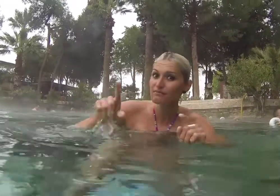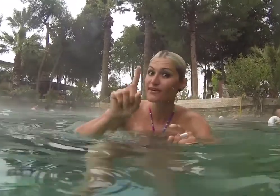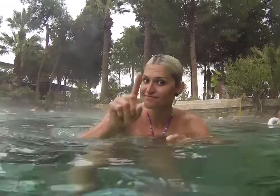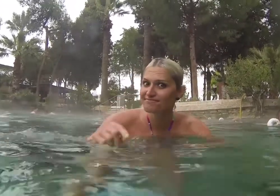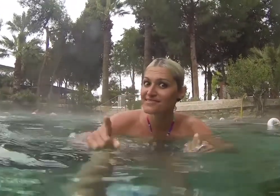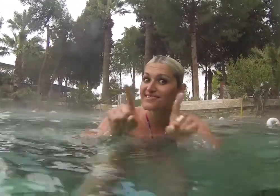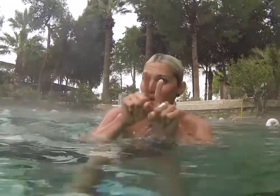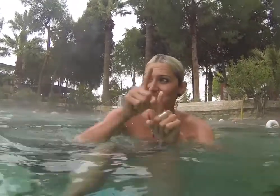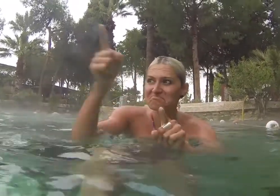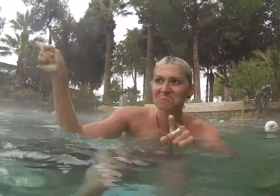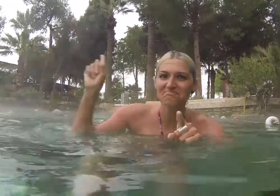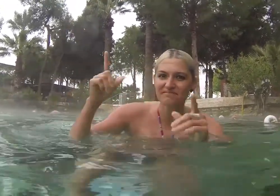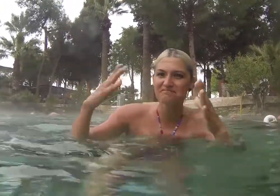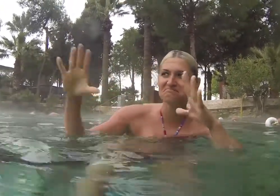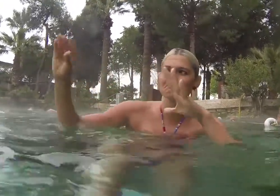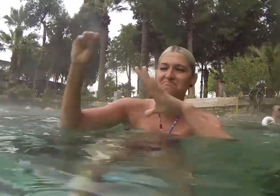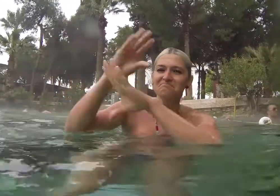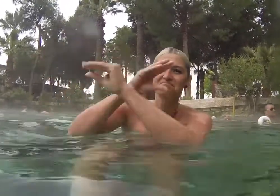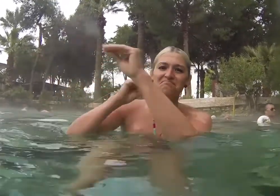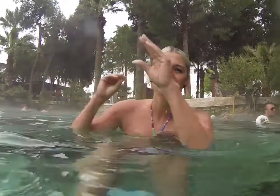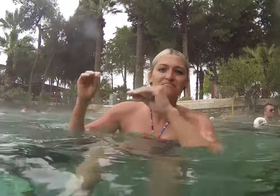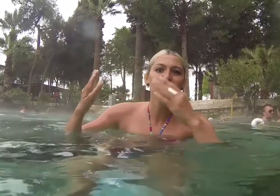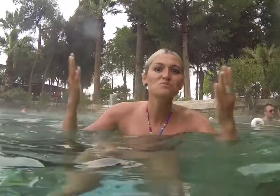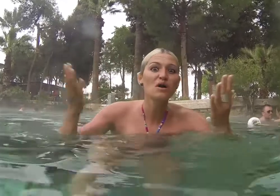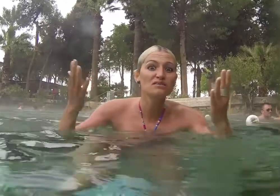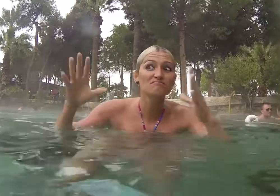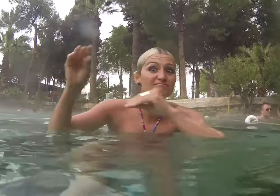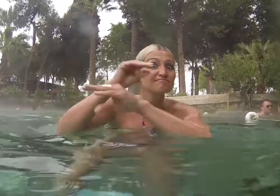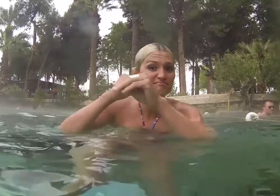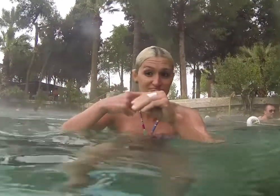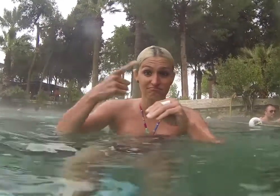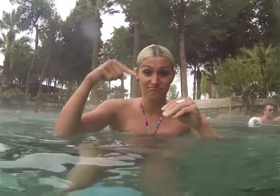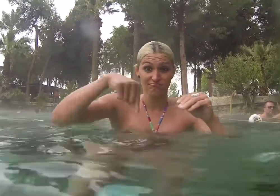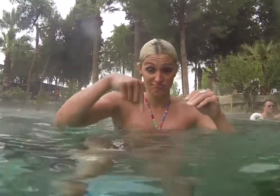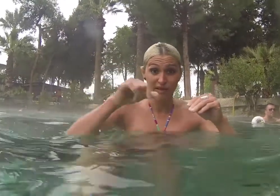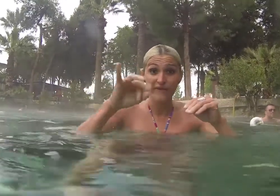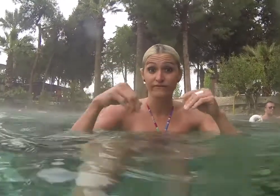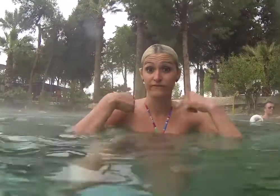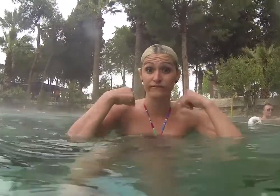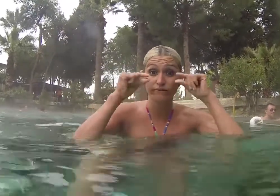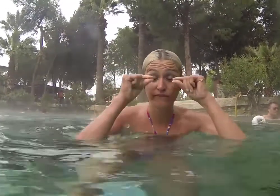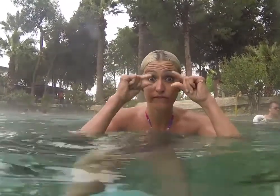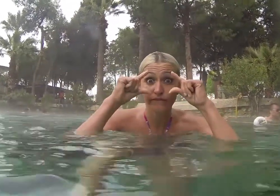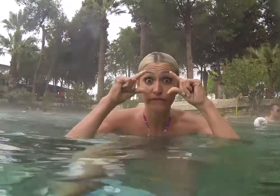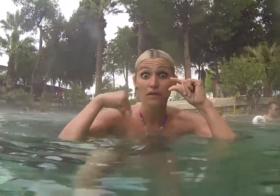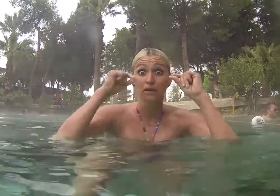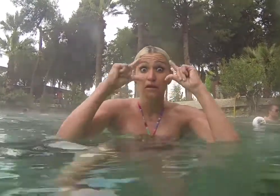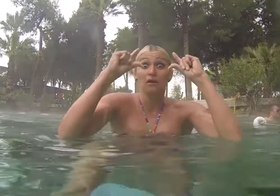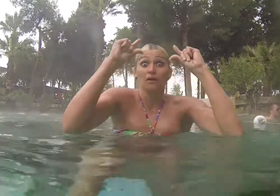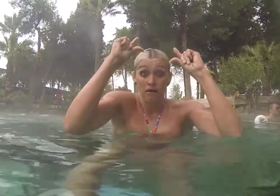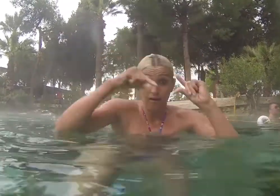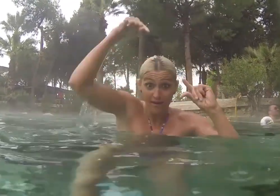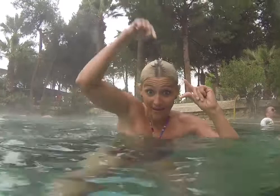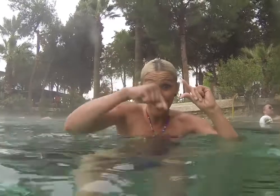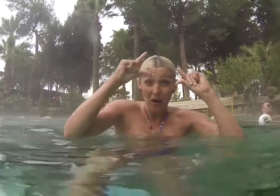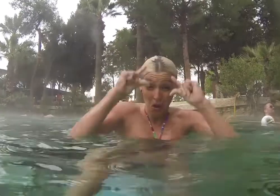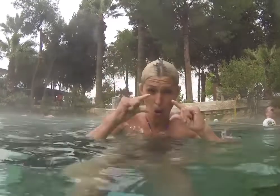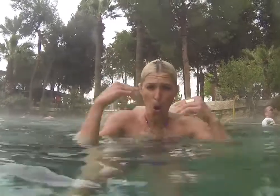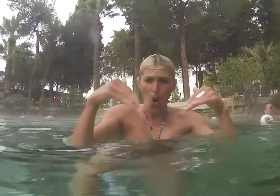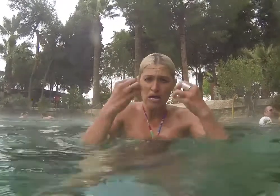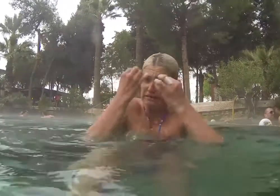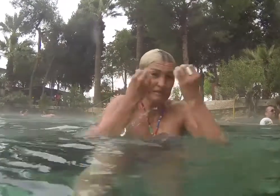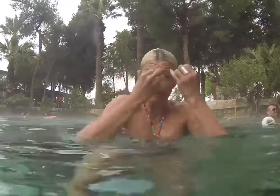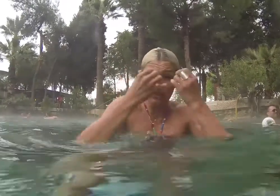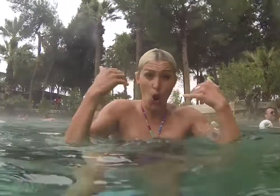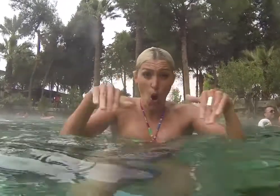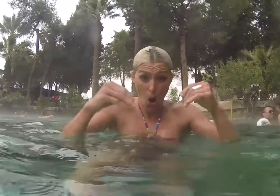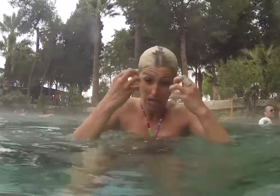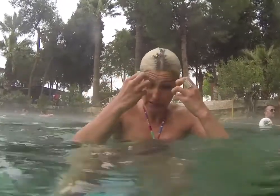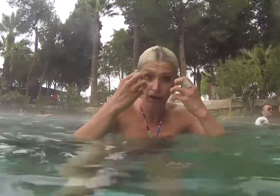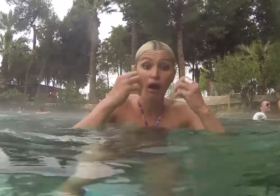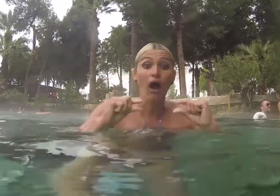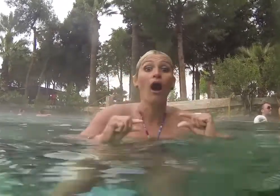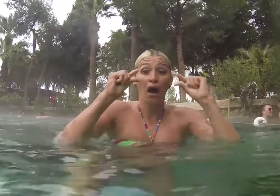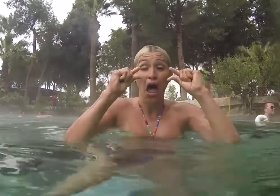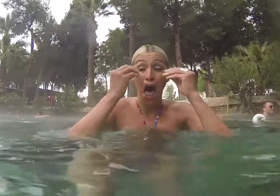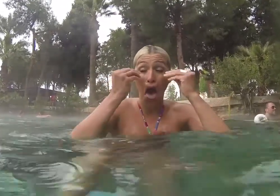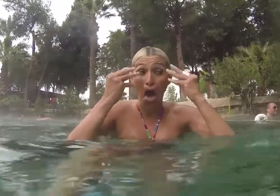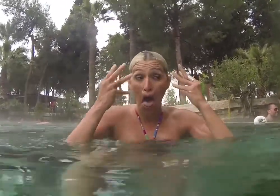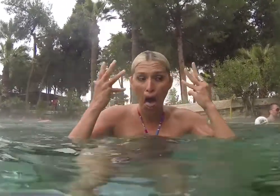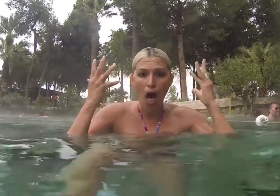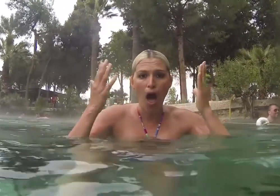And as many people have warned me, if you open your eyes under the water, you will feel irritation.